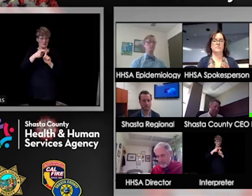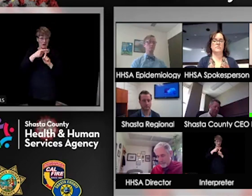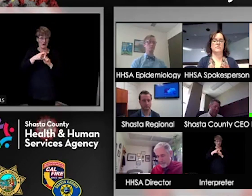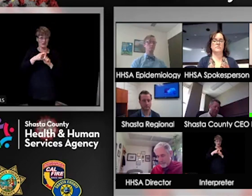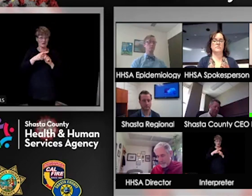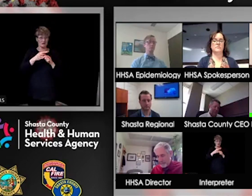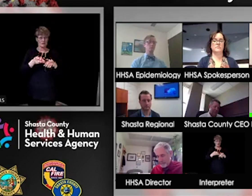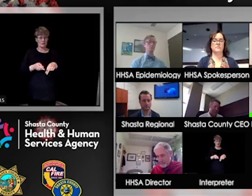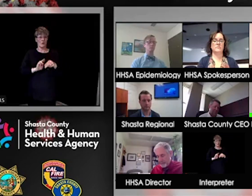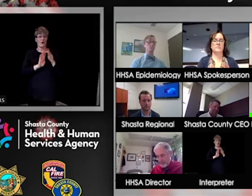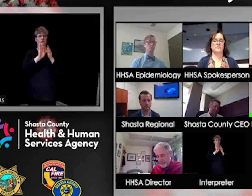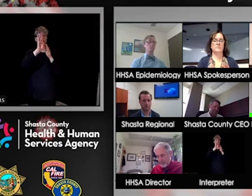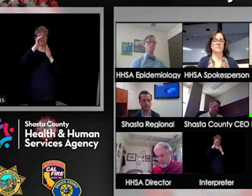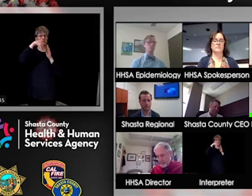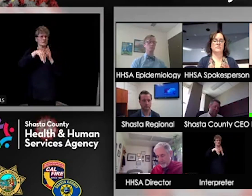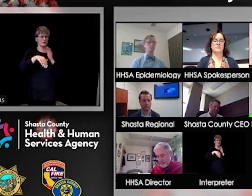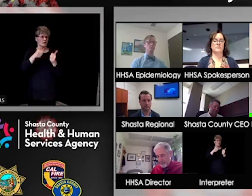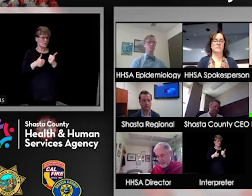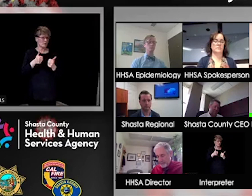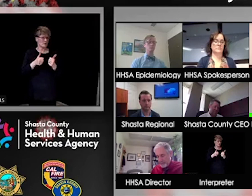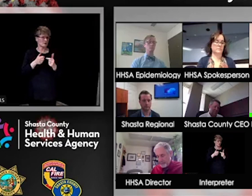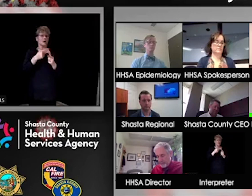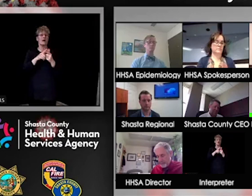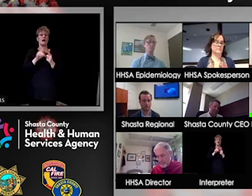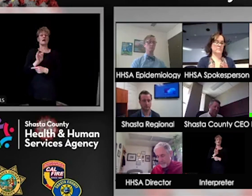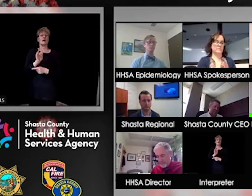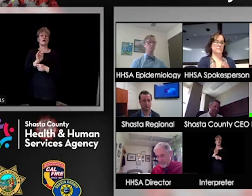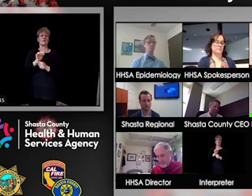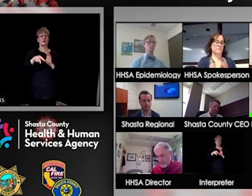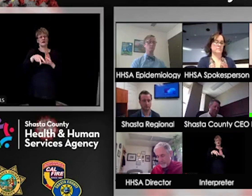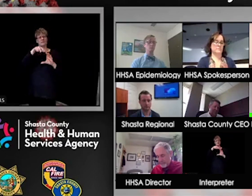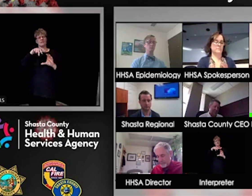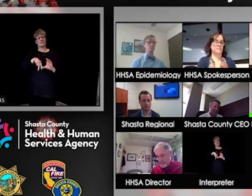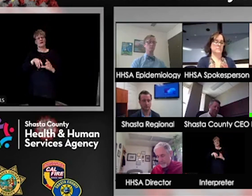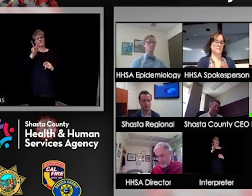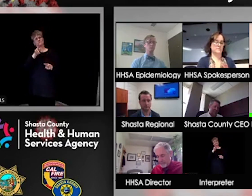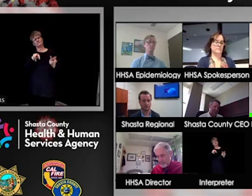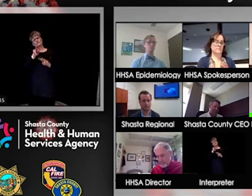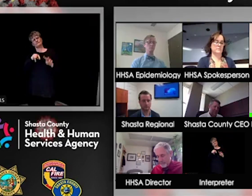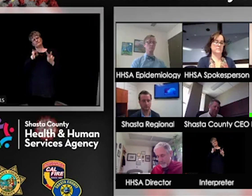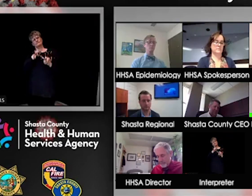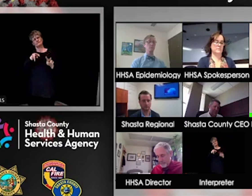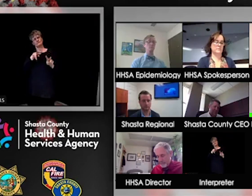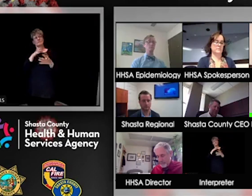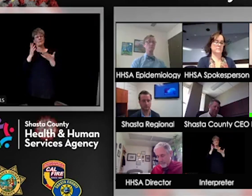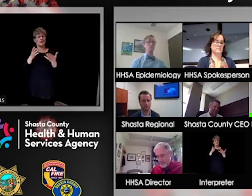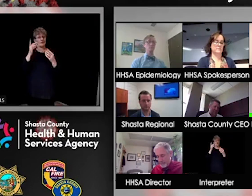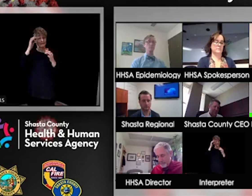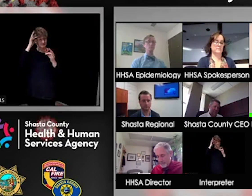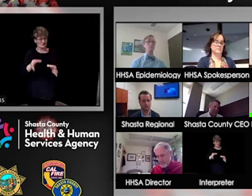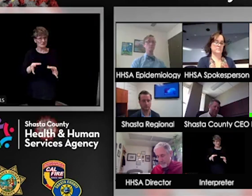then then we, in a stepwise fashion, can start loosening a little bit of these stay at home